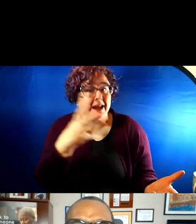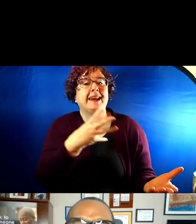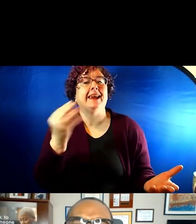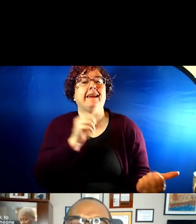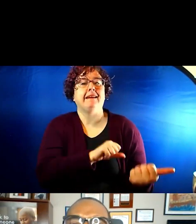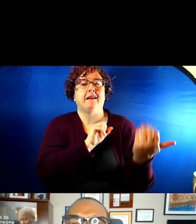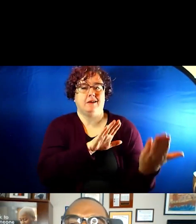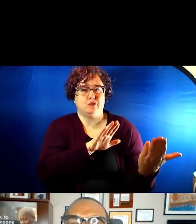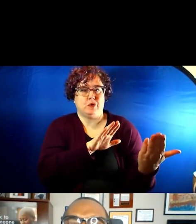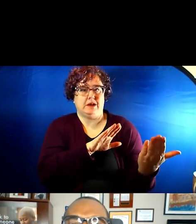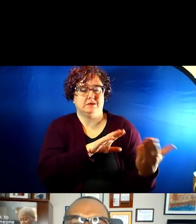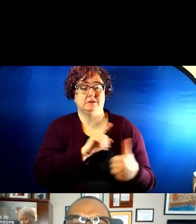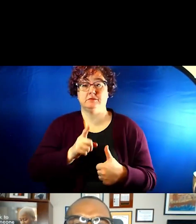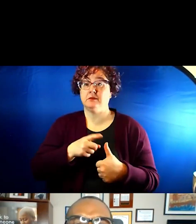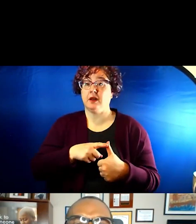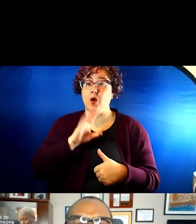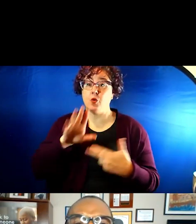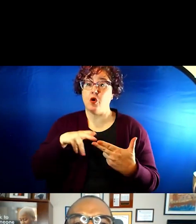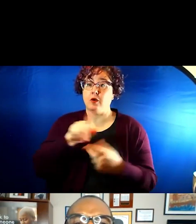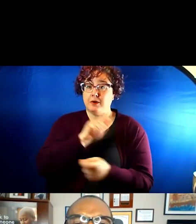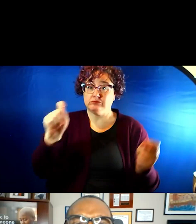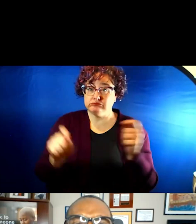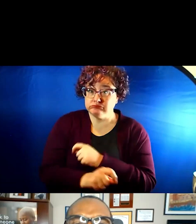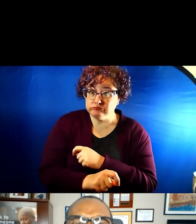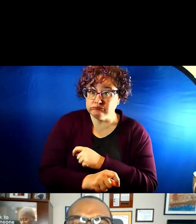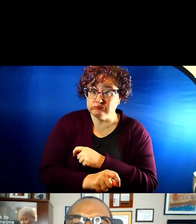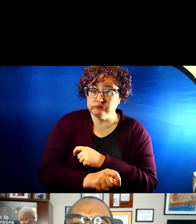FIRST OF ALL, WHEN WE SPEAK OF TRANSFORMATION, A MOVEMENT FORWARD